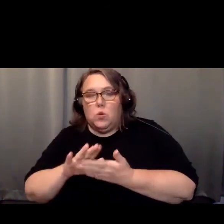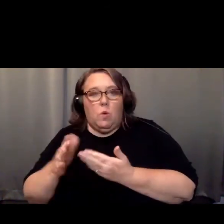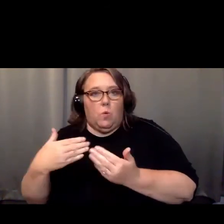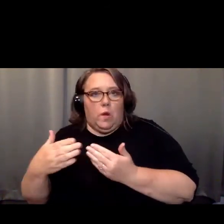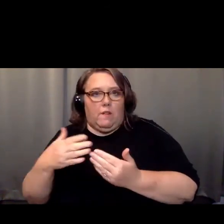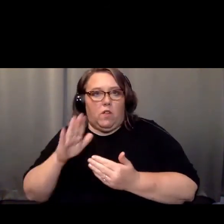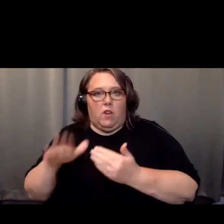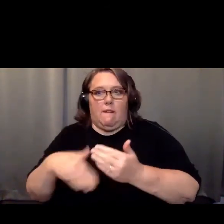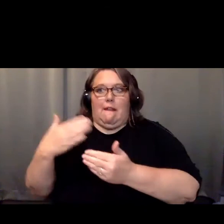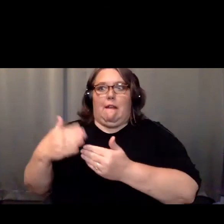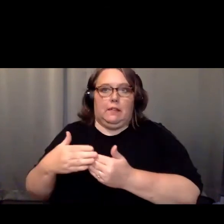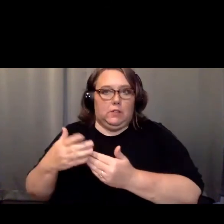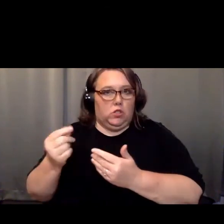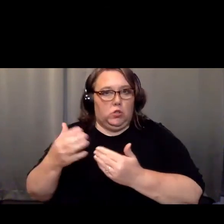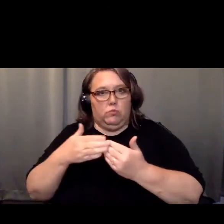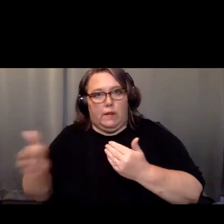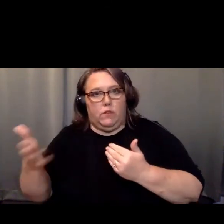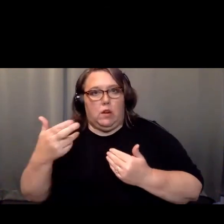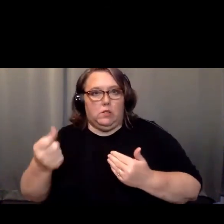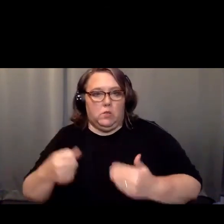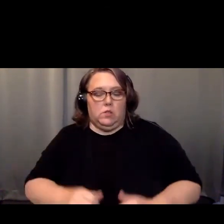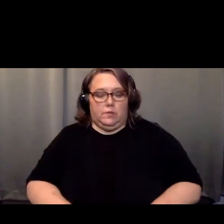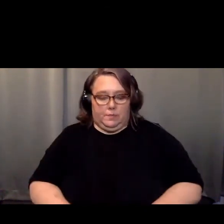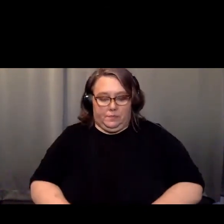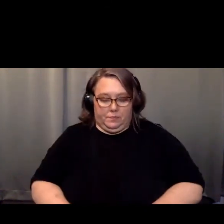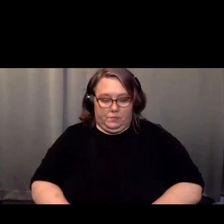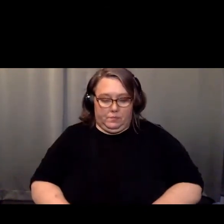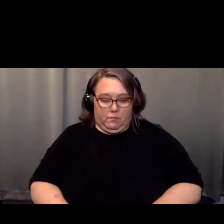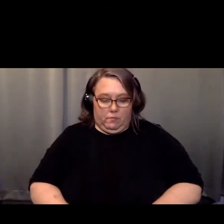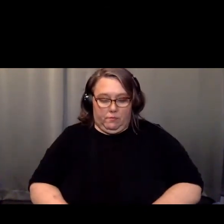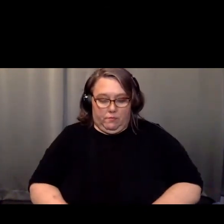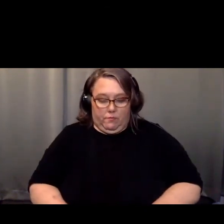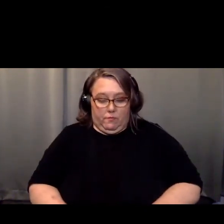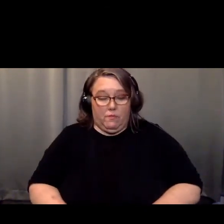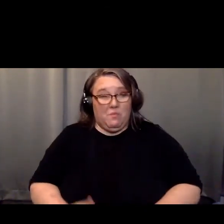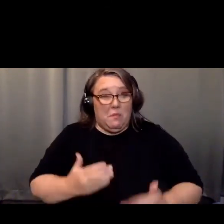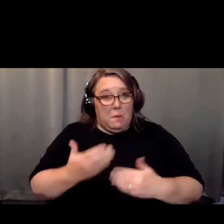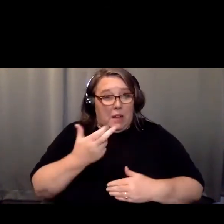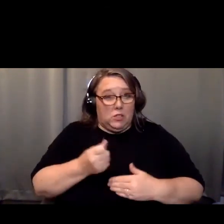if it may be that a student might be interested in pursuing employment upon their completion of high school.